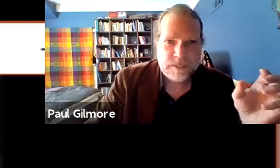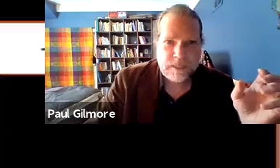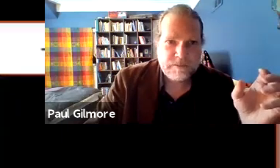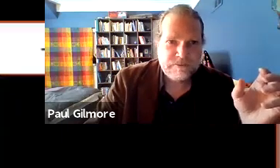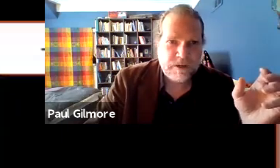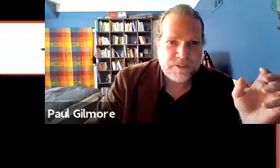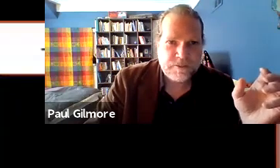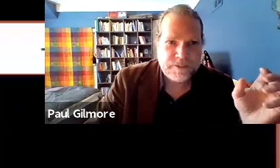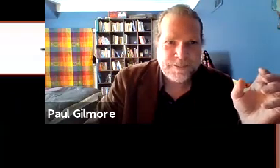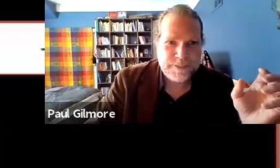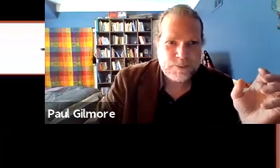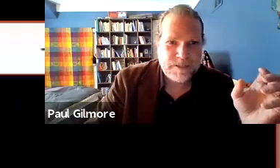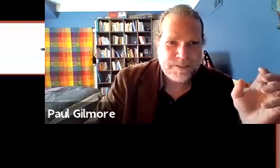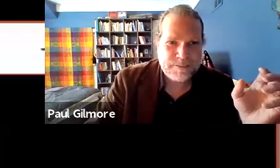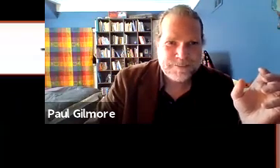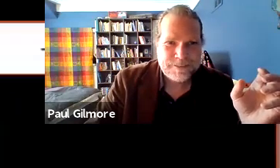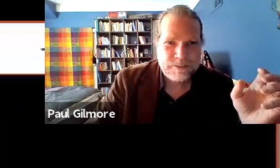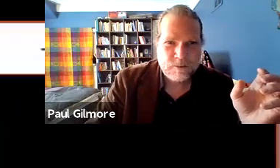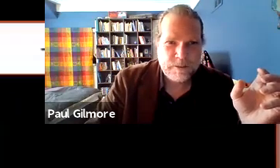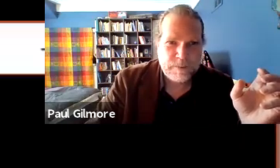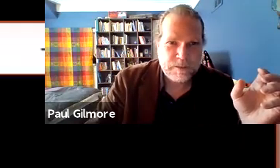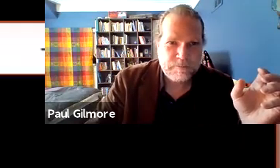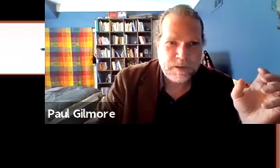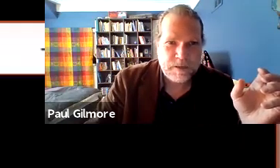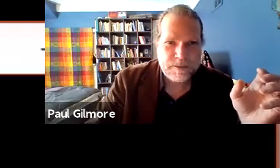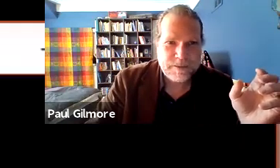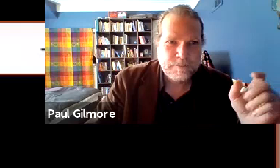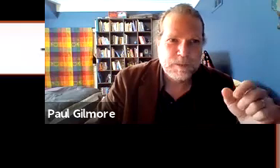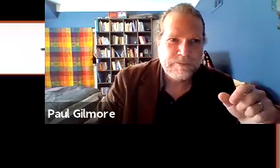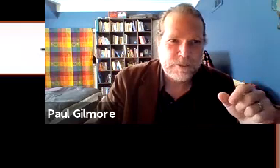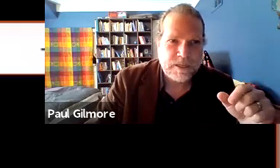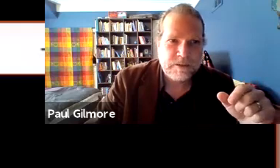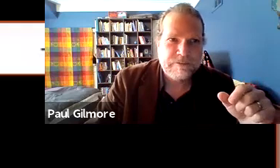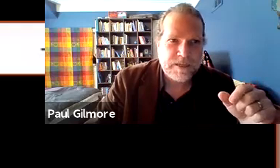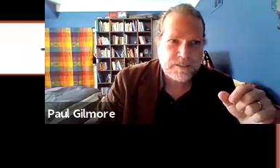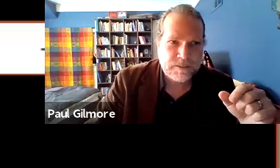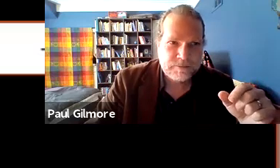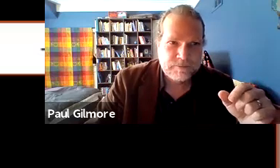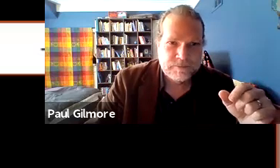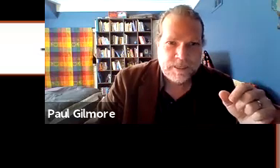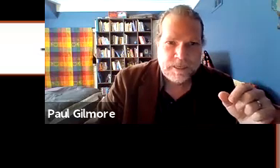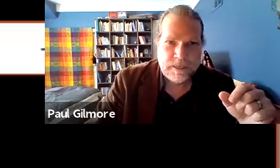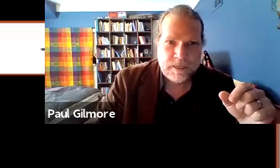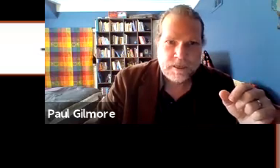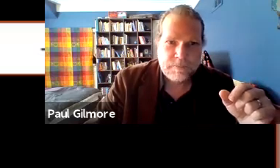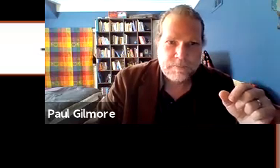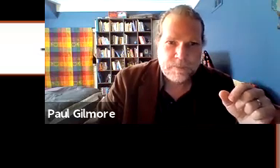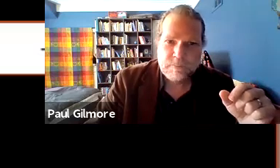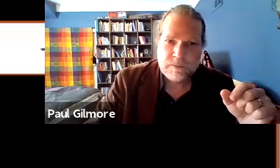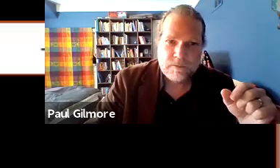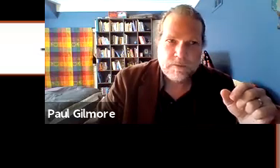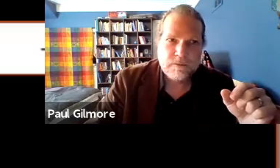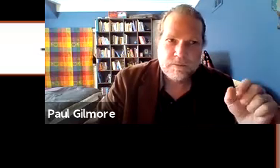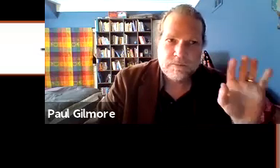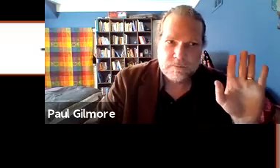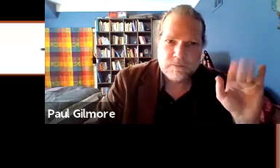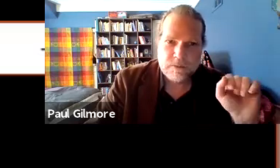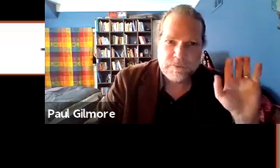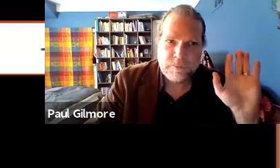the Klan in Fresno in the 1920s. Holding a big Believe it or not a fiesta. But if you're